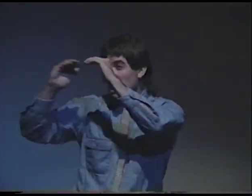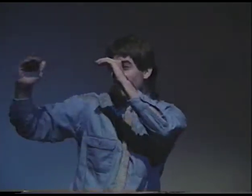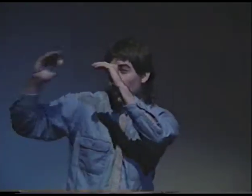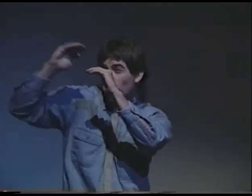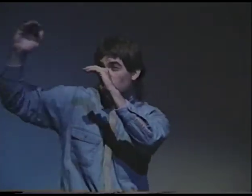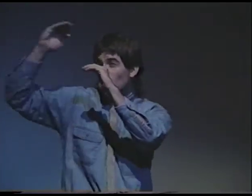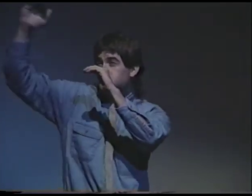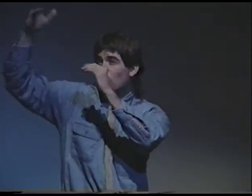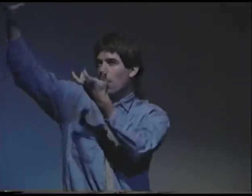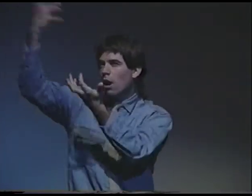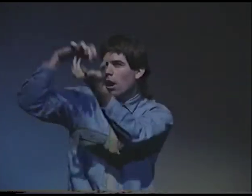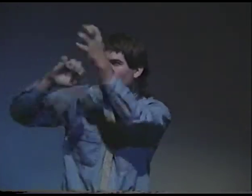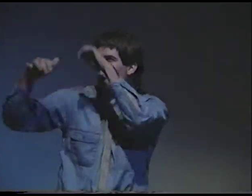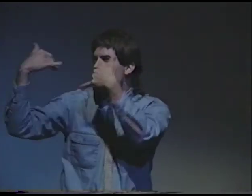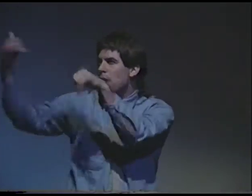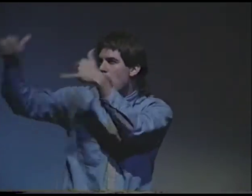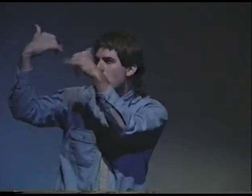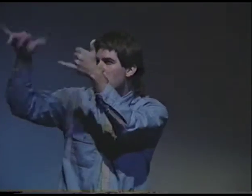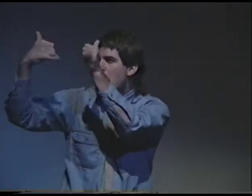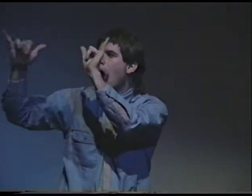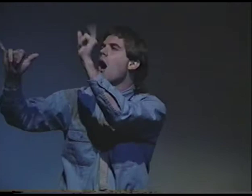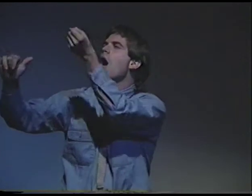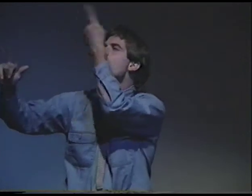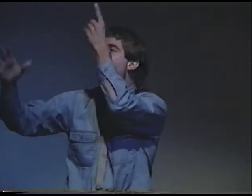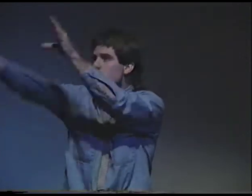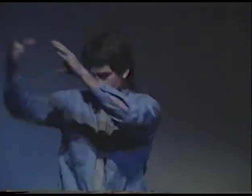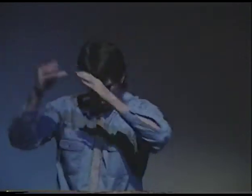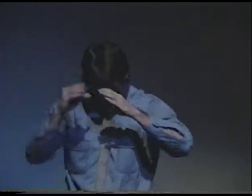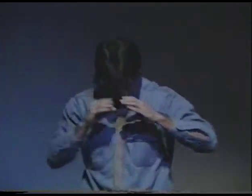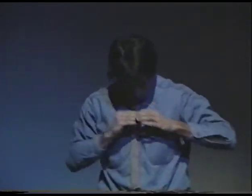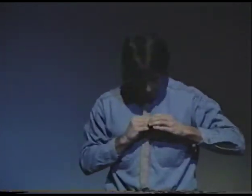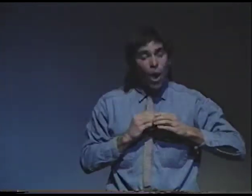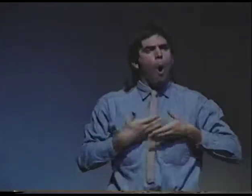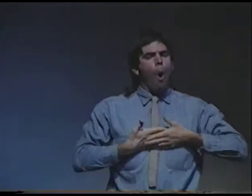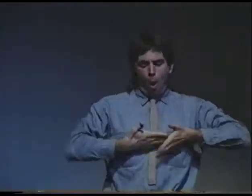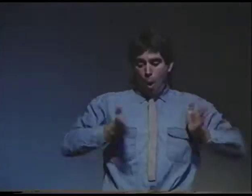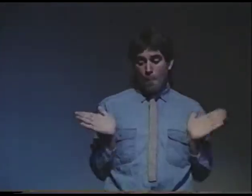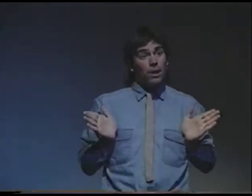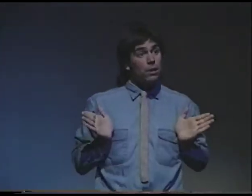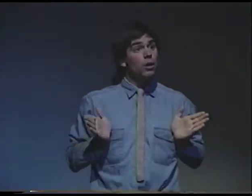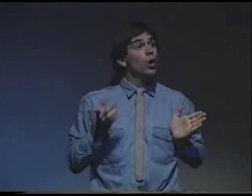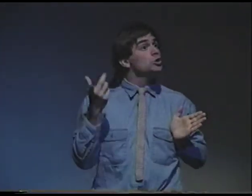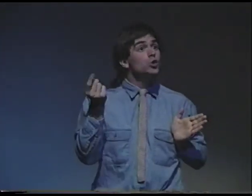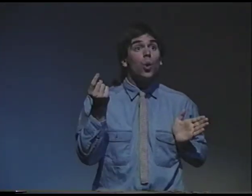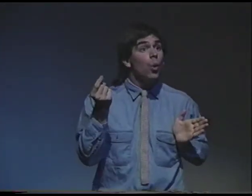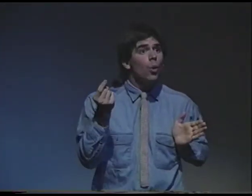how your energy changes and the different levels, and if you play them and understand them and open up